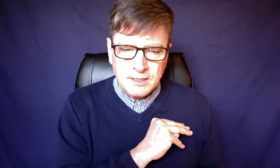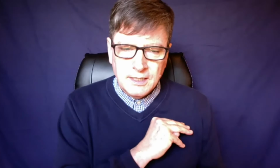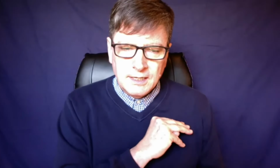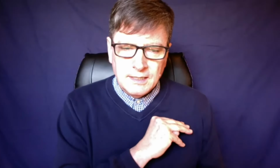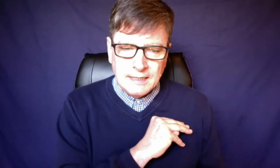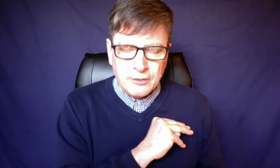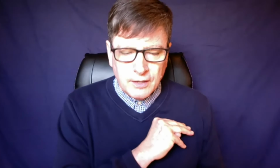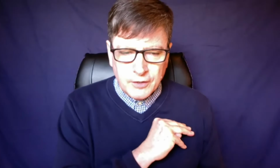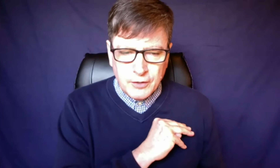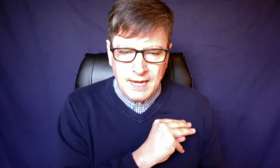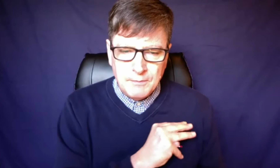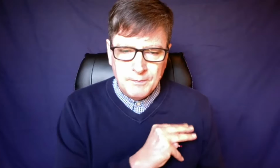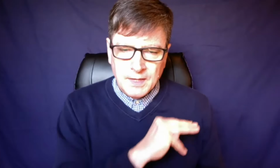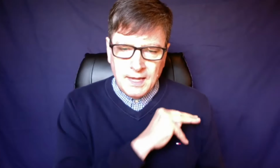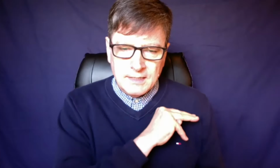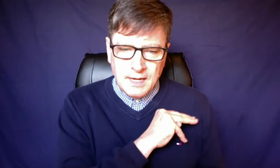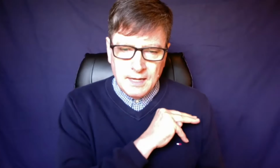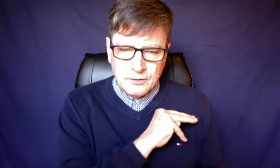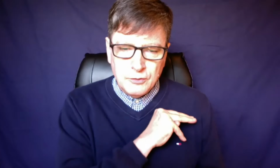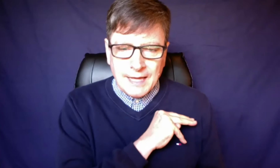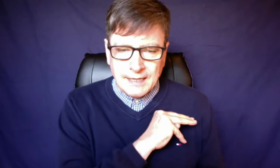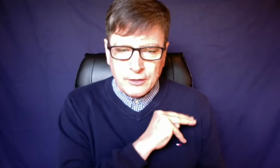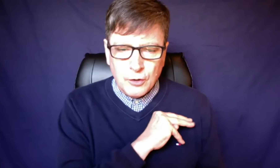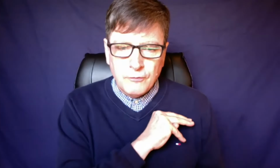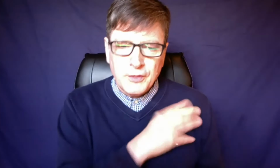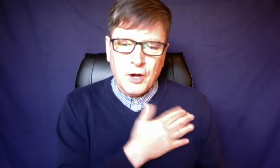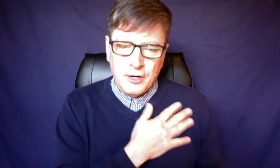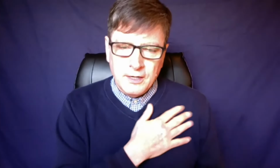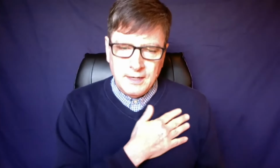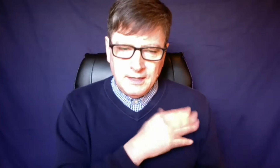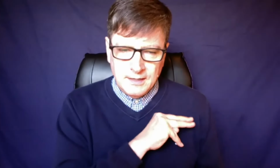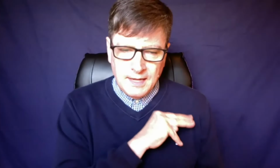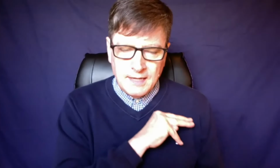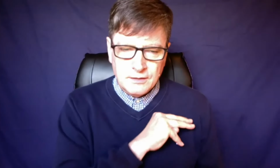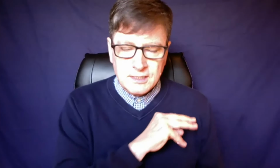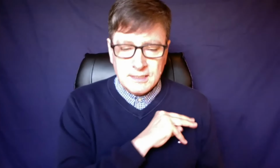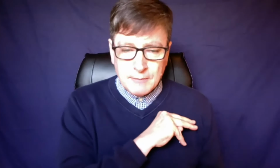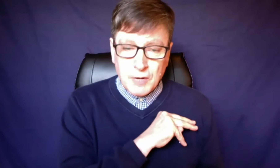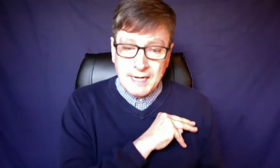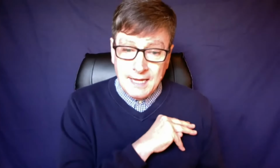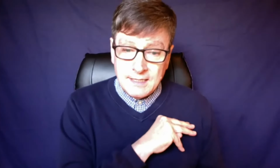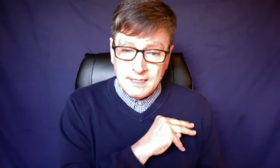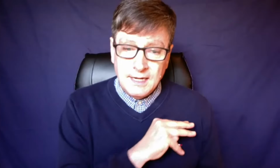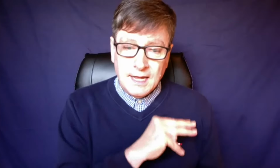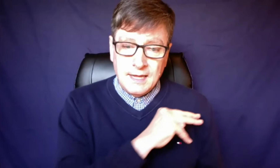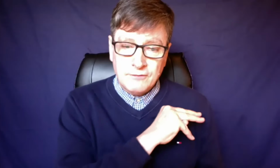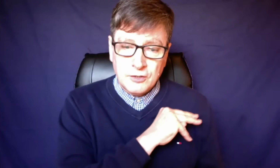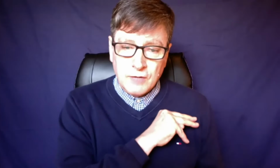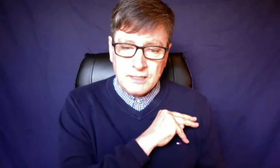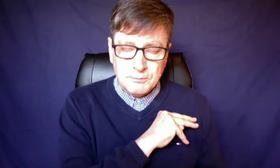letter M for Maurice over the heart. And so people will take the first letter of their maim and do